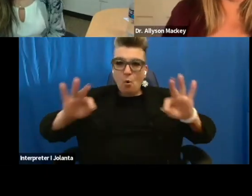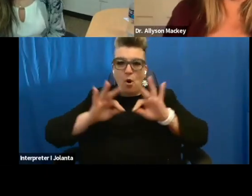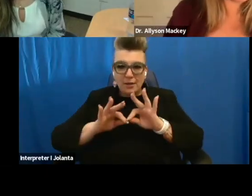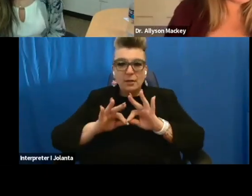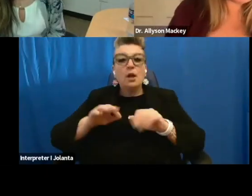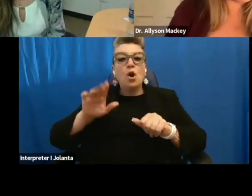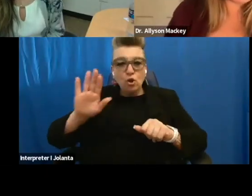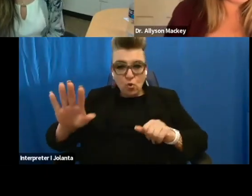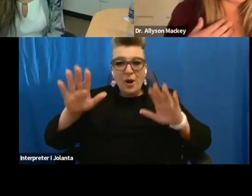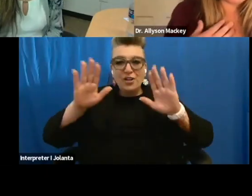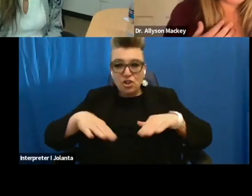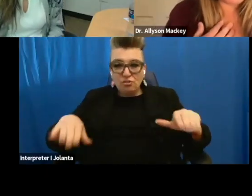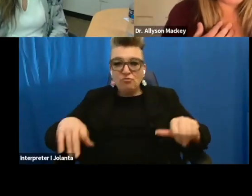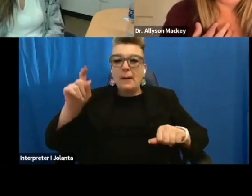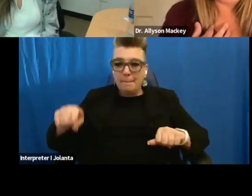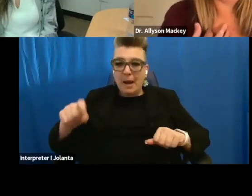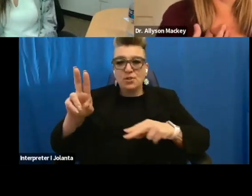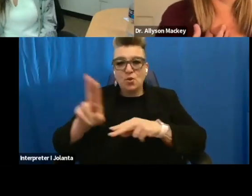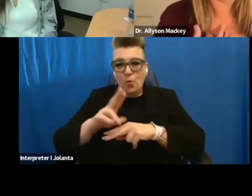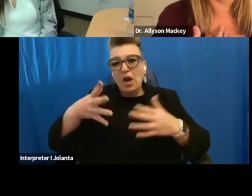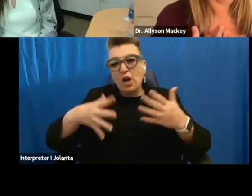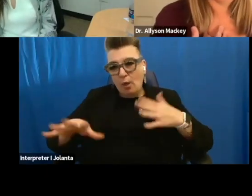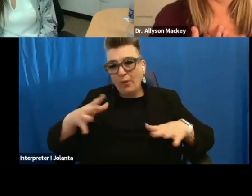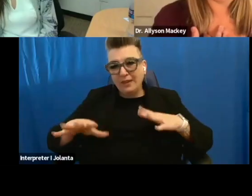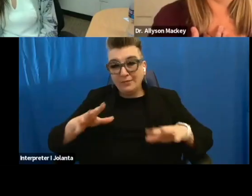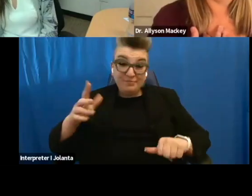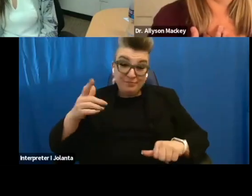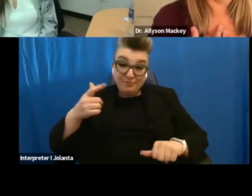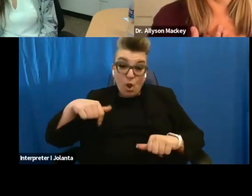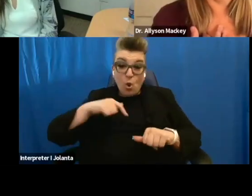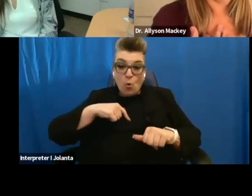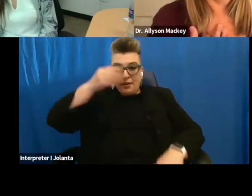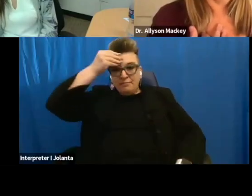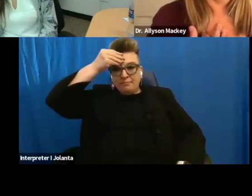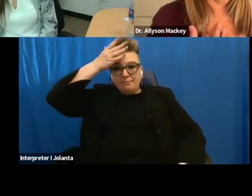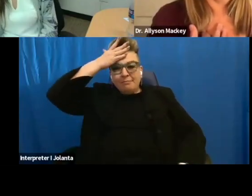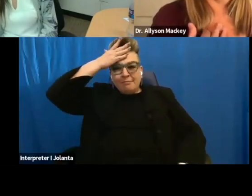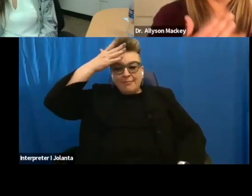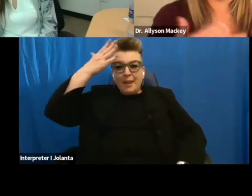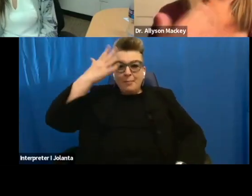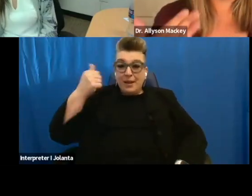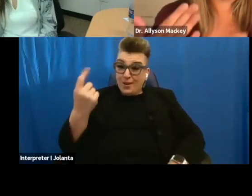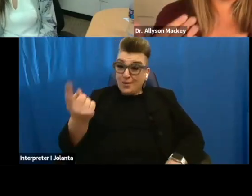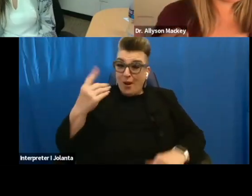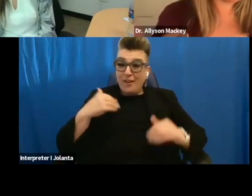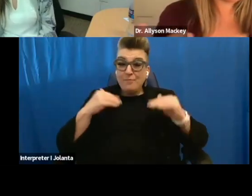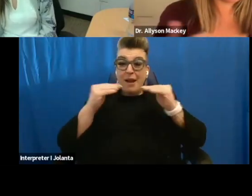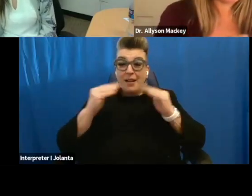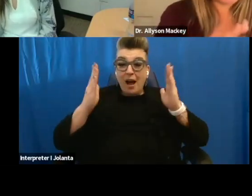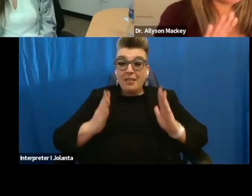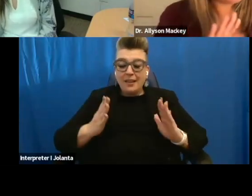um we learned that because a colleague of mine um was sort of our first pilot participant and